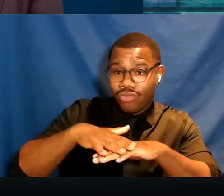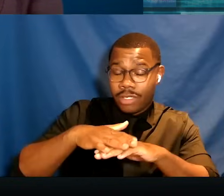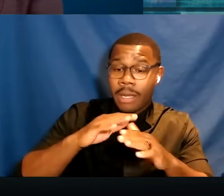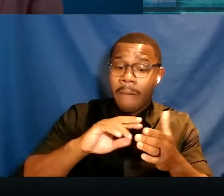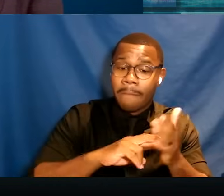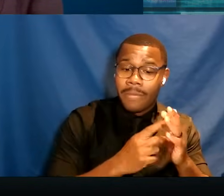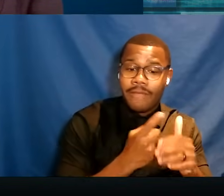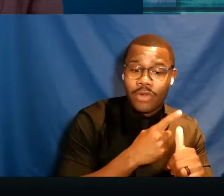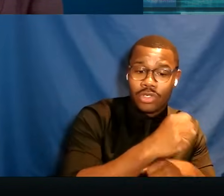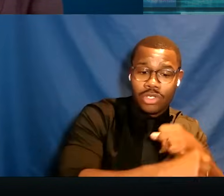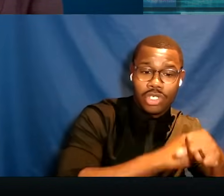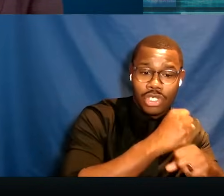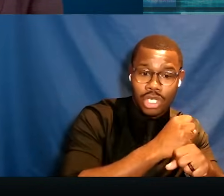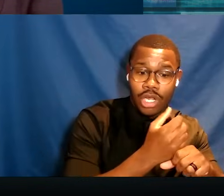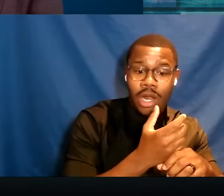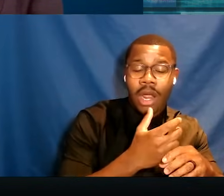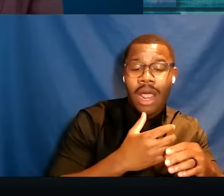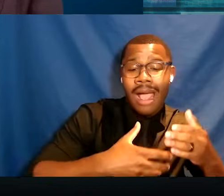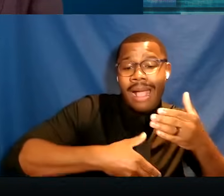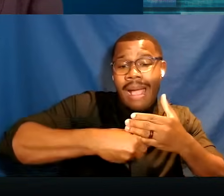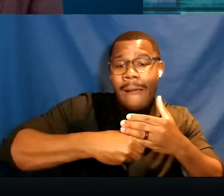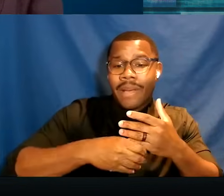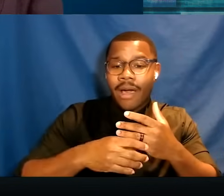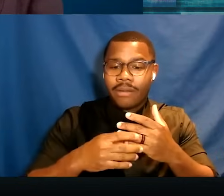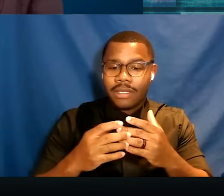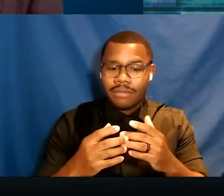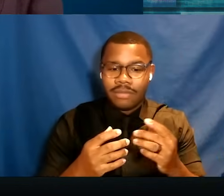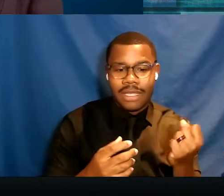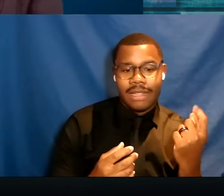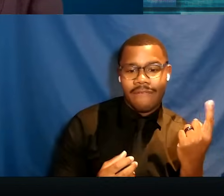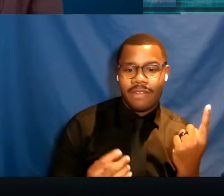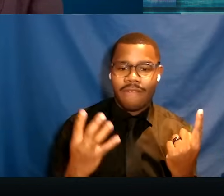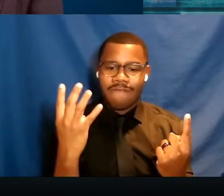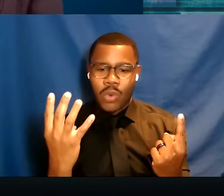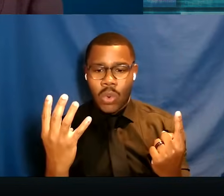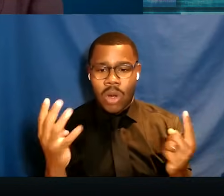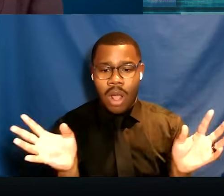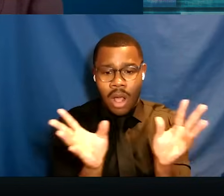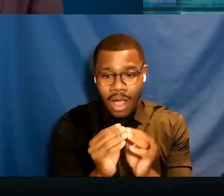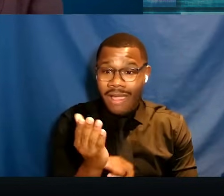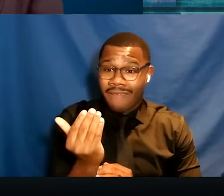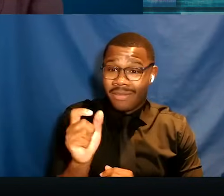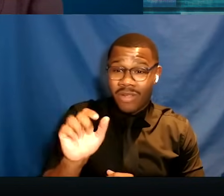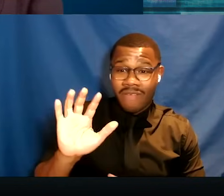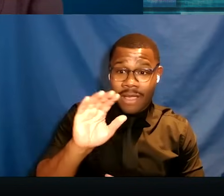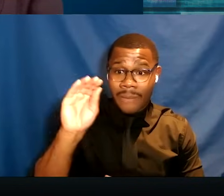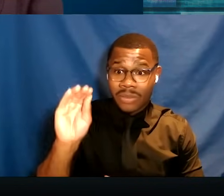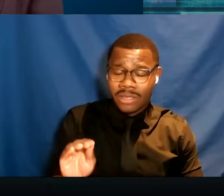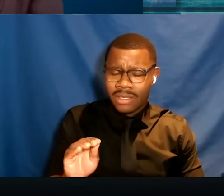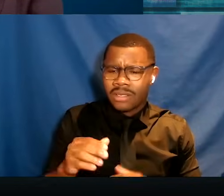for background is an excess of 15%, it's like 15.5%. So it is huge on top of everything else that you said, Ray,